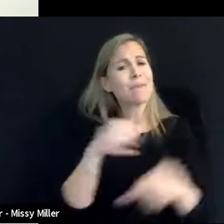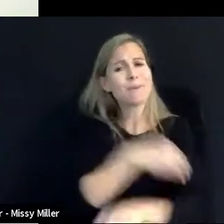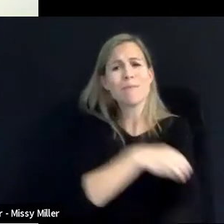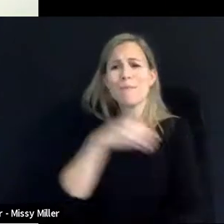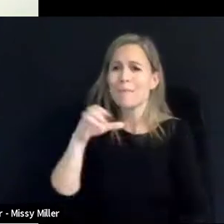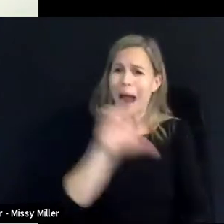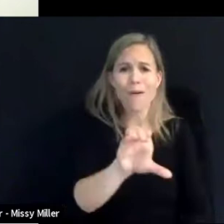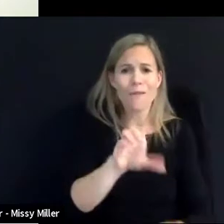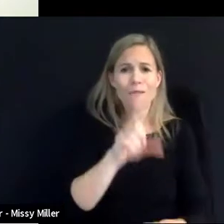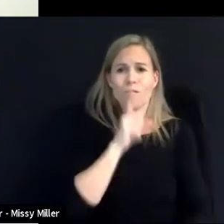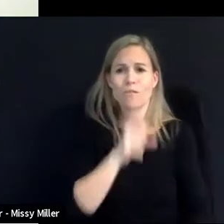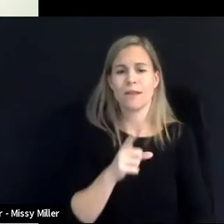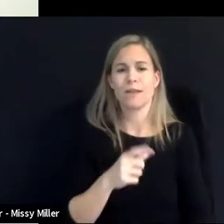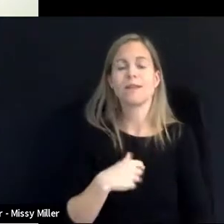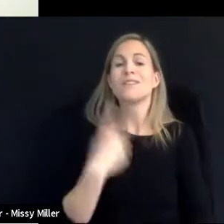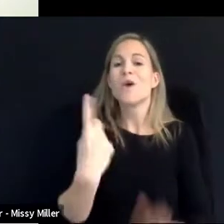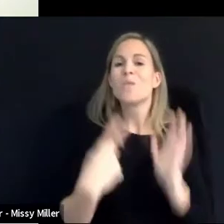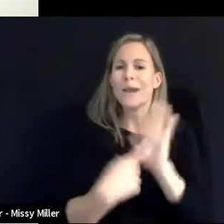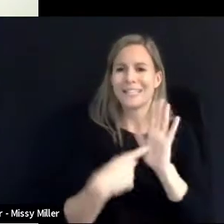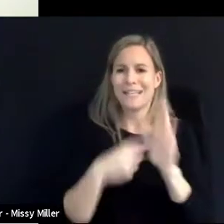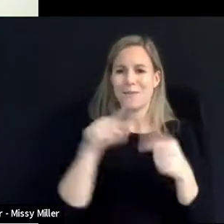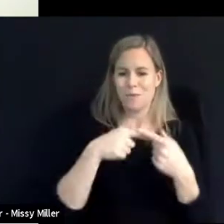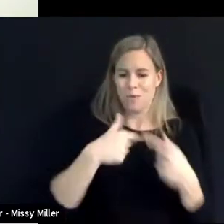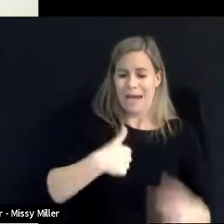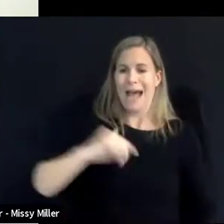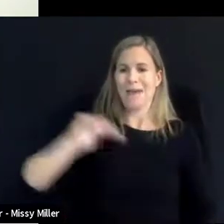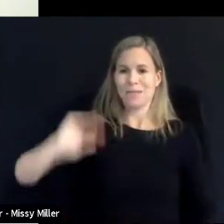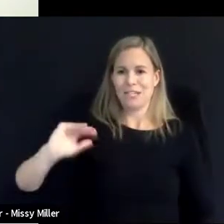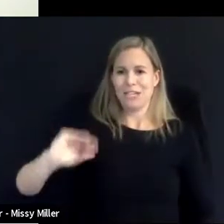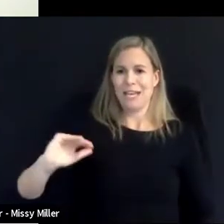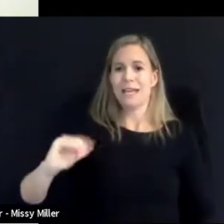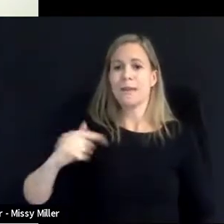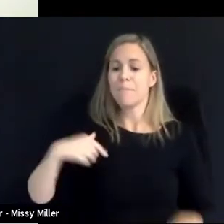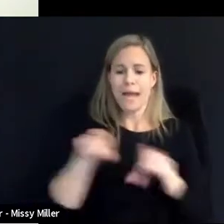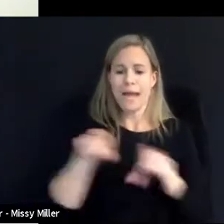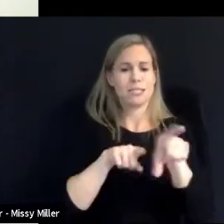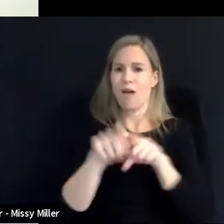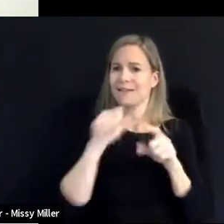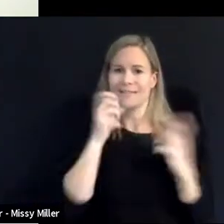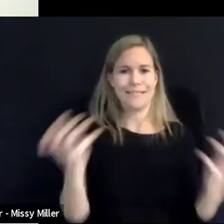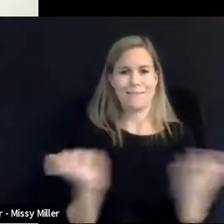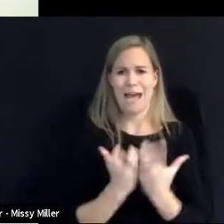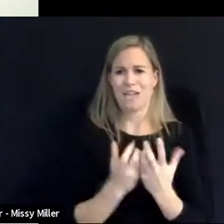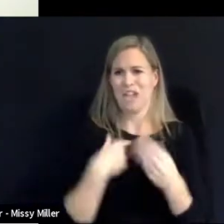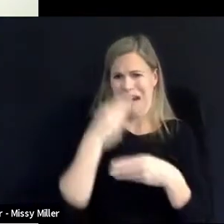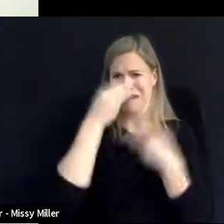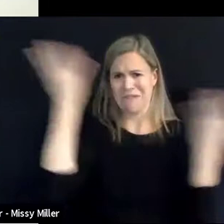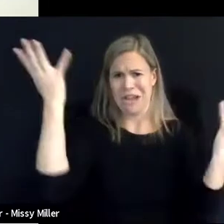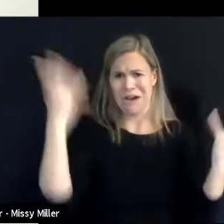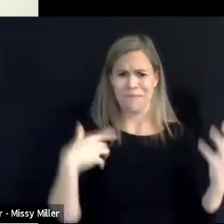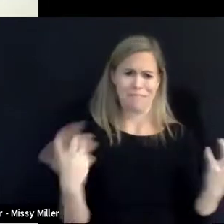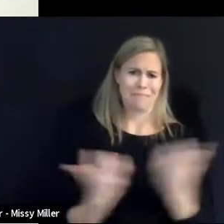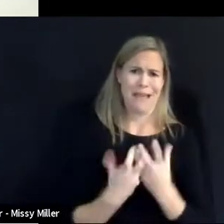When I was a kid, I didn't care if my socks matched or not. It seemed irrelevant to me. No matter how hard my mom tried to get me